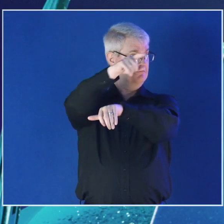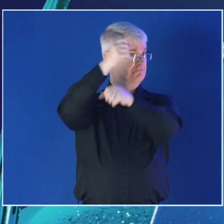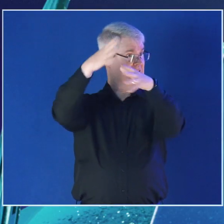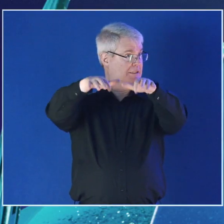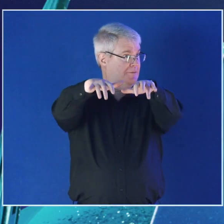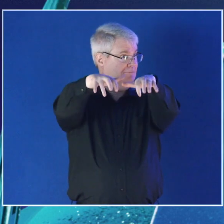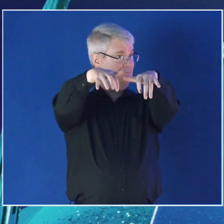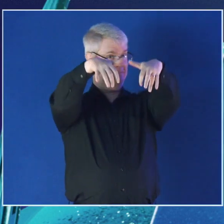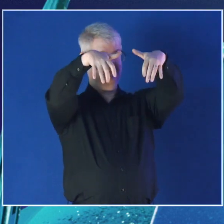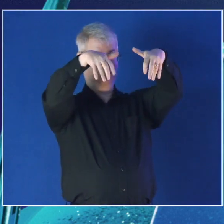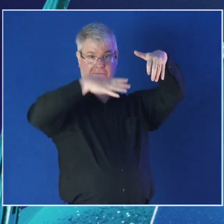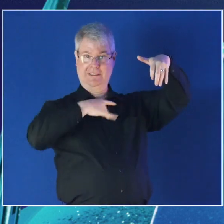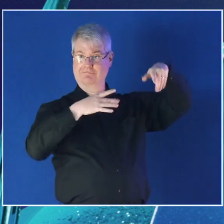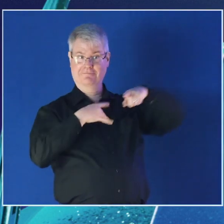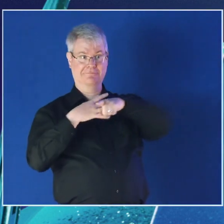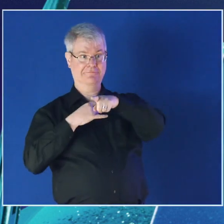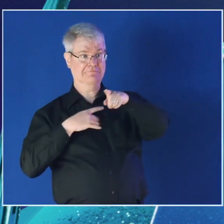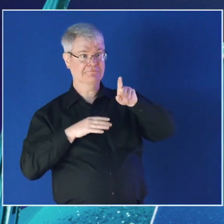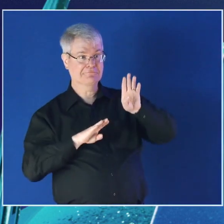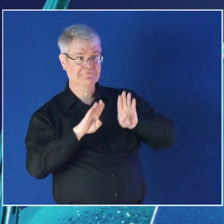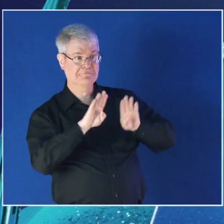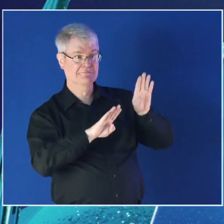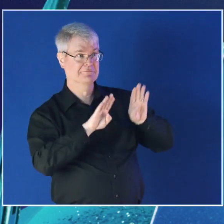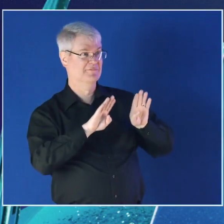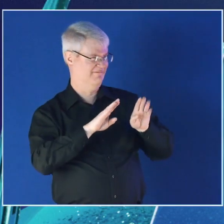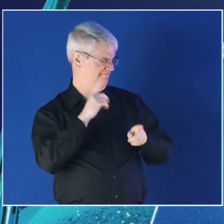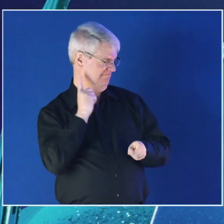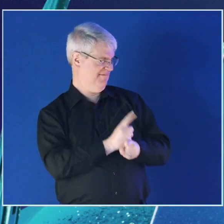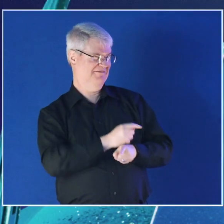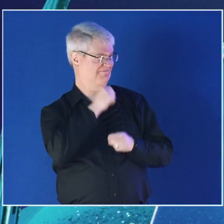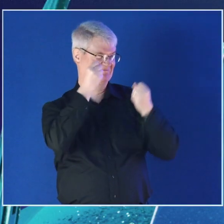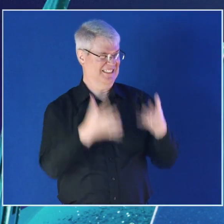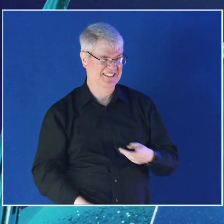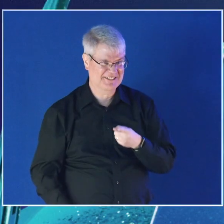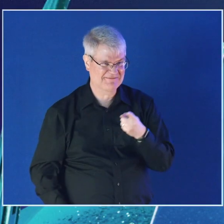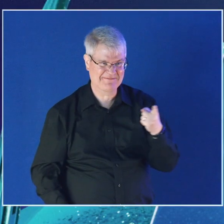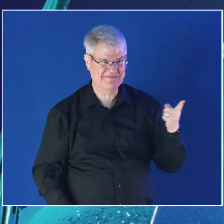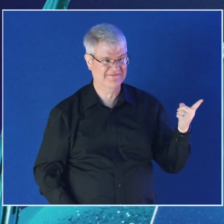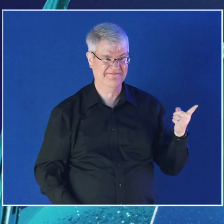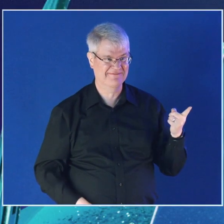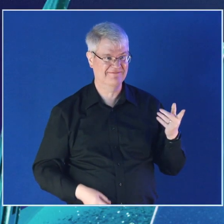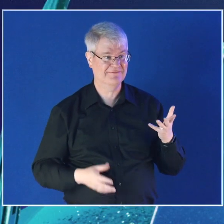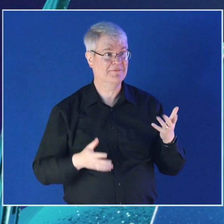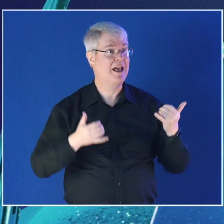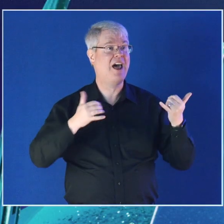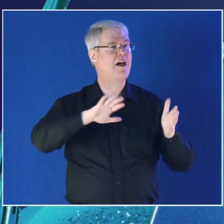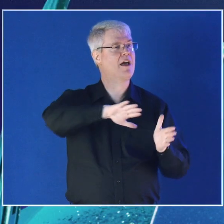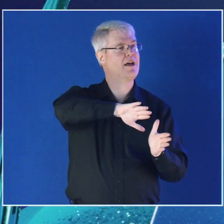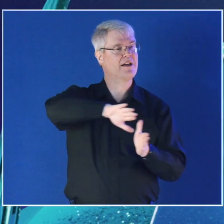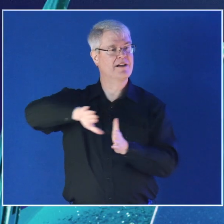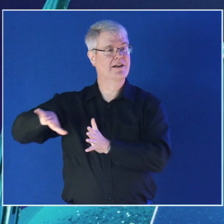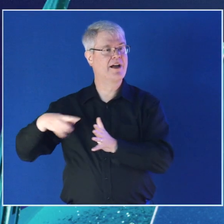That's what I thought, not very many, and now we can use voice to talk to our computer.